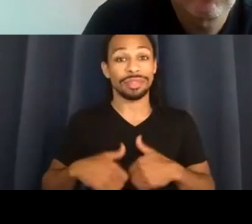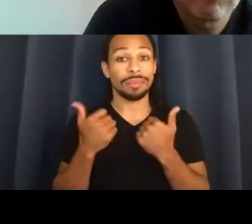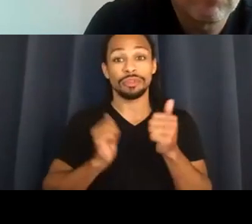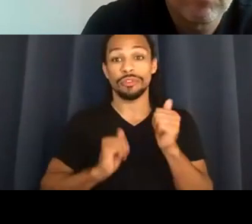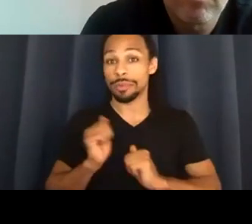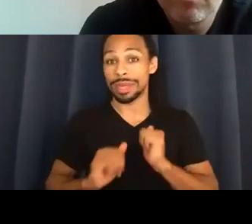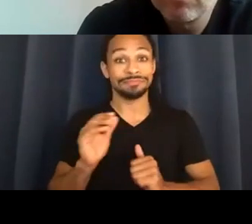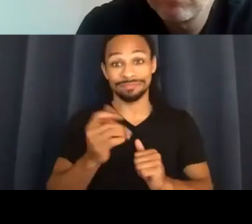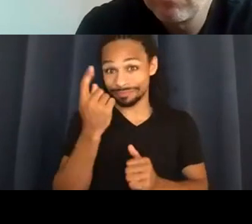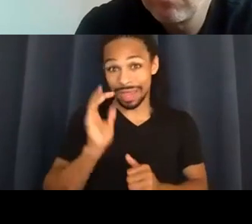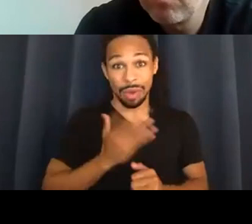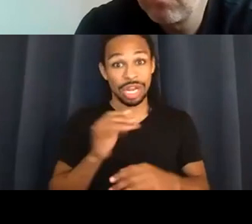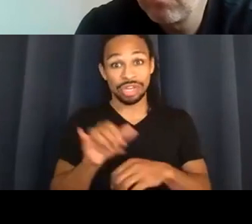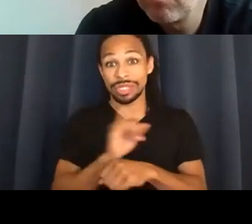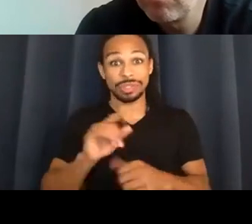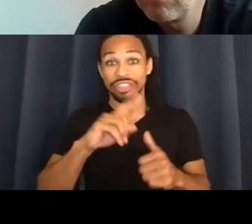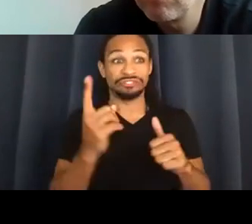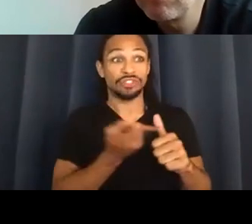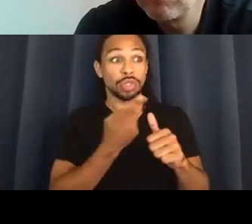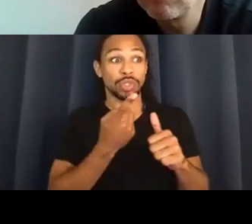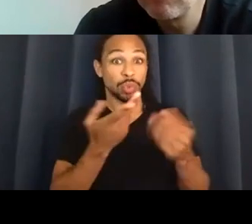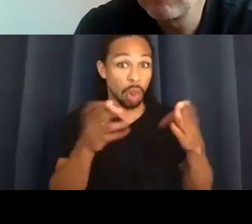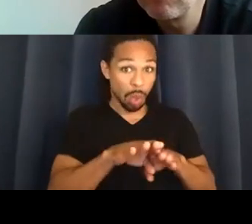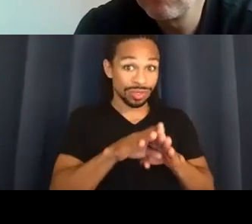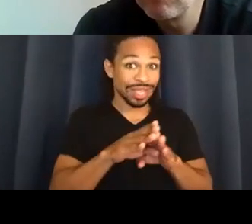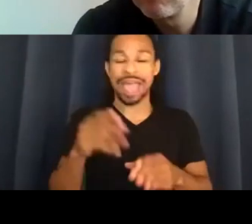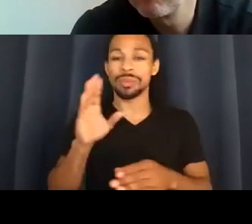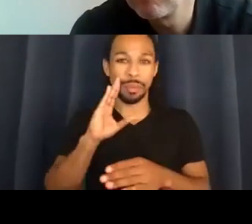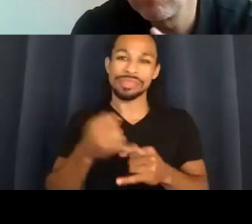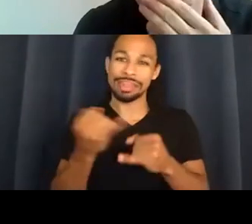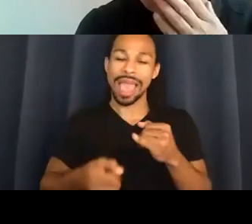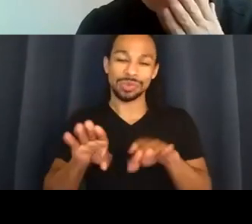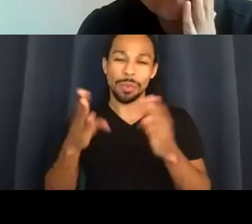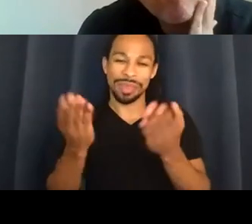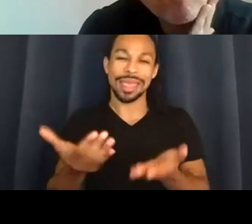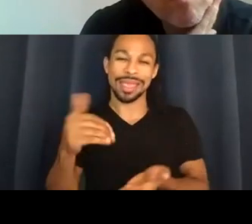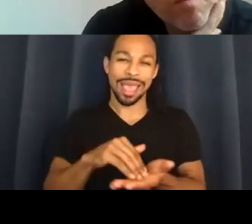the first to close and it will be the last to reopen. We are definitely looking to online